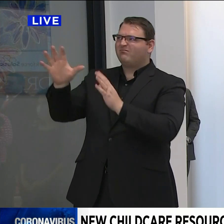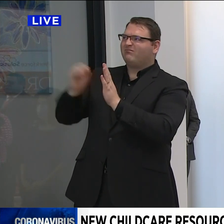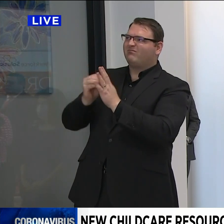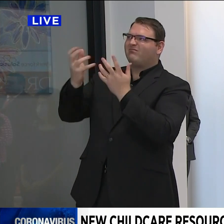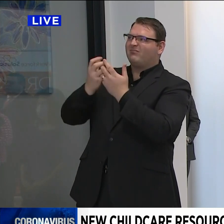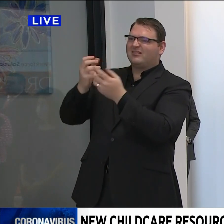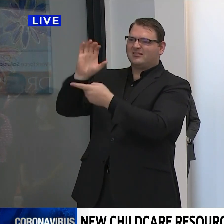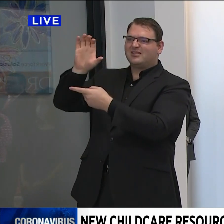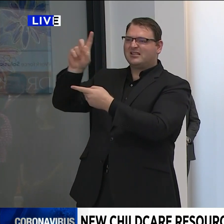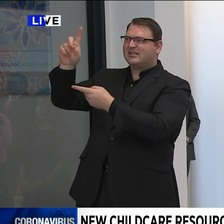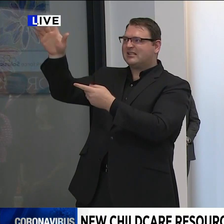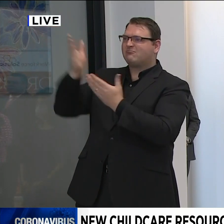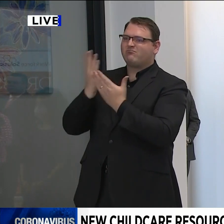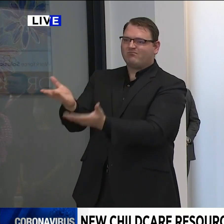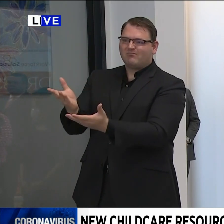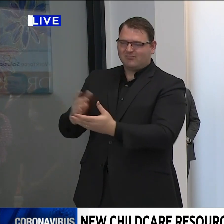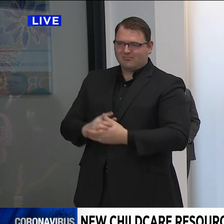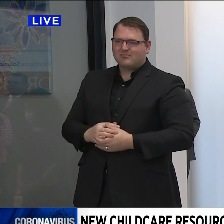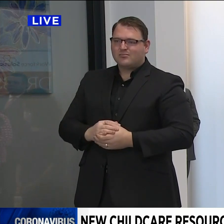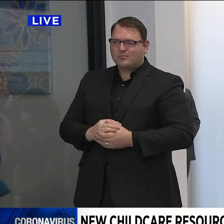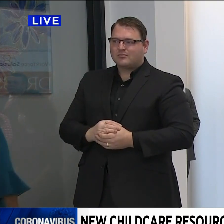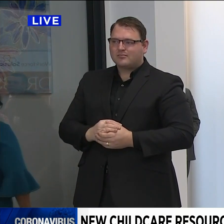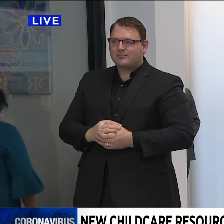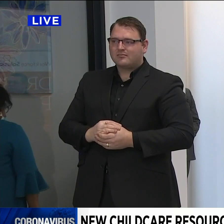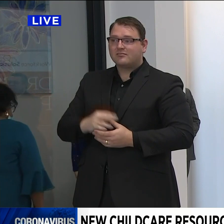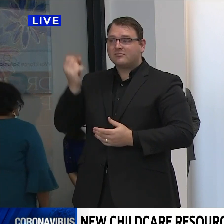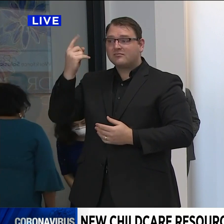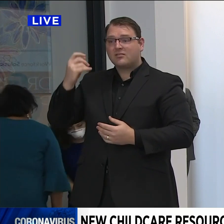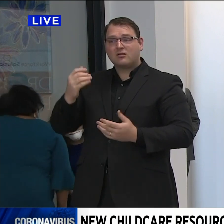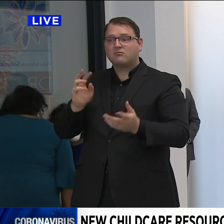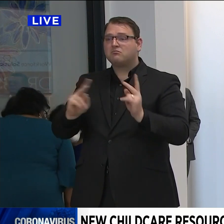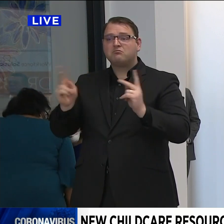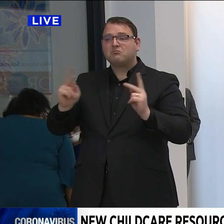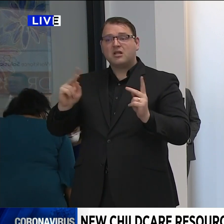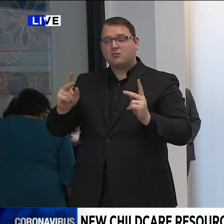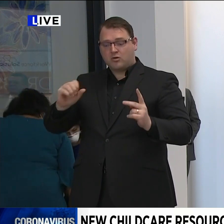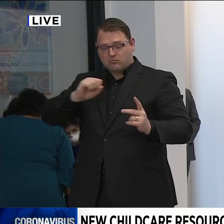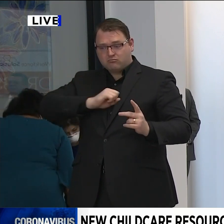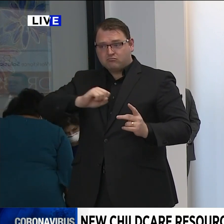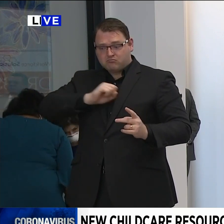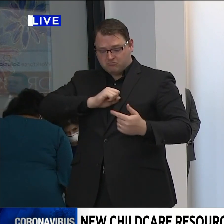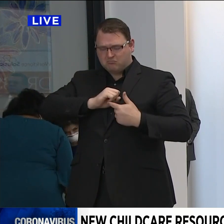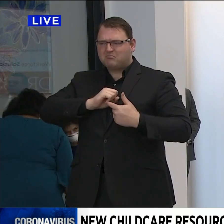asking folks that they wear a face covering the CDC wear a face covering the CDC issued new guidance that even